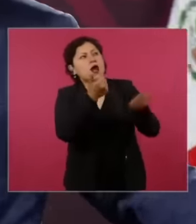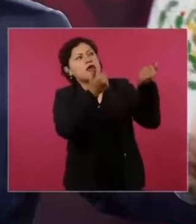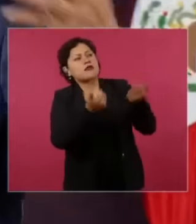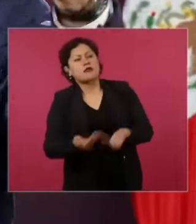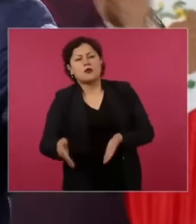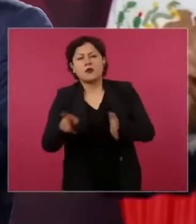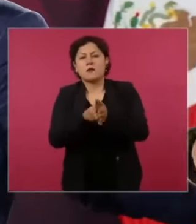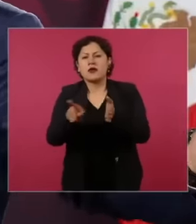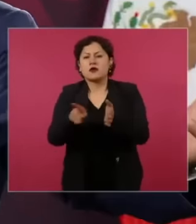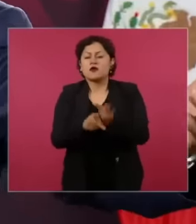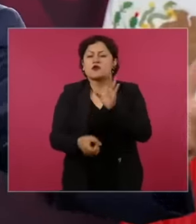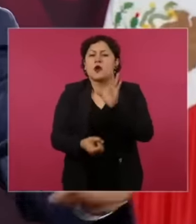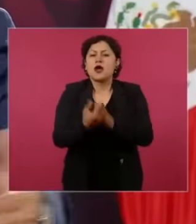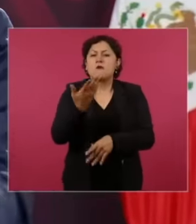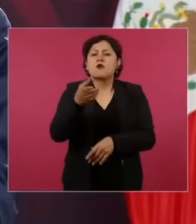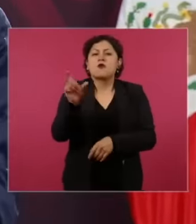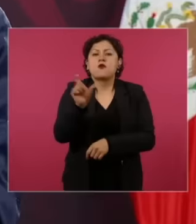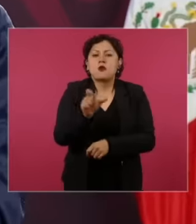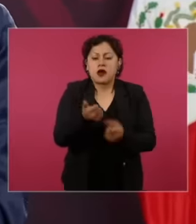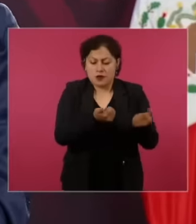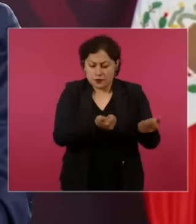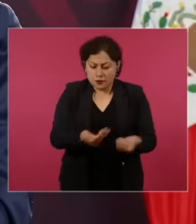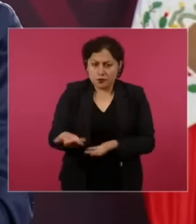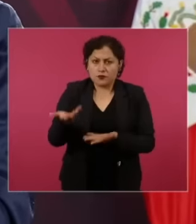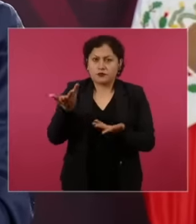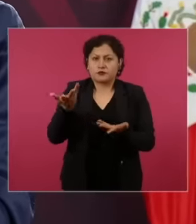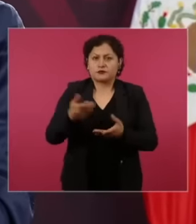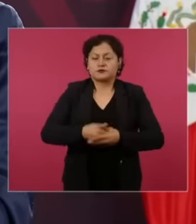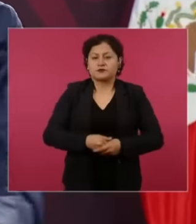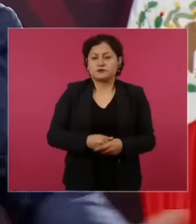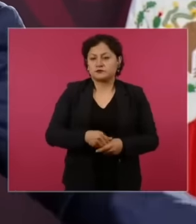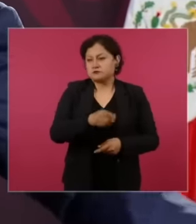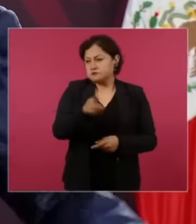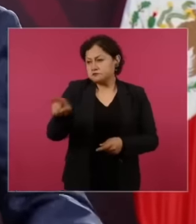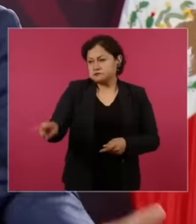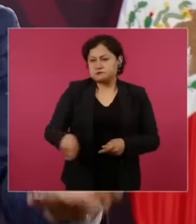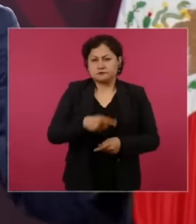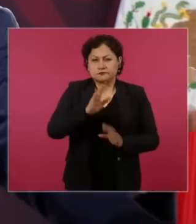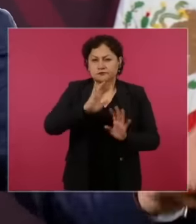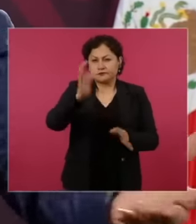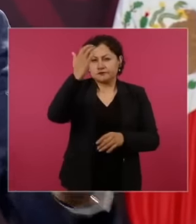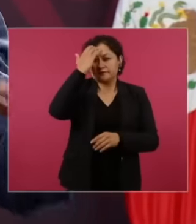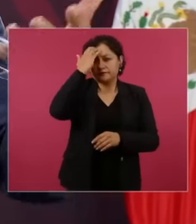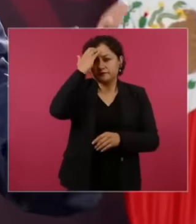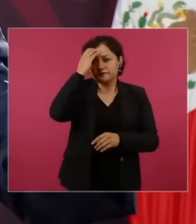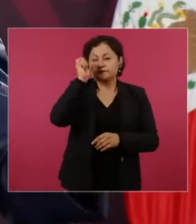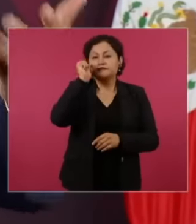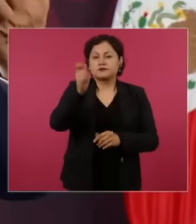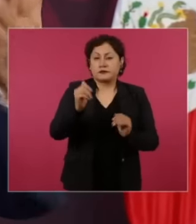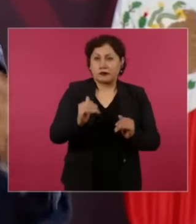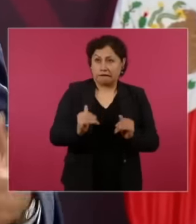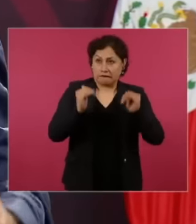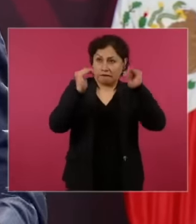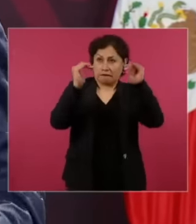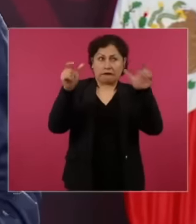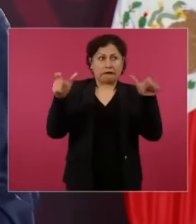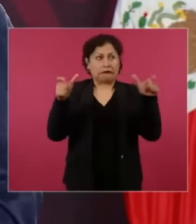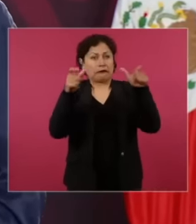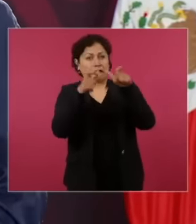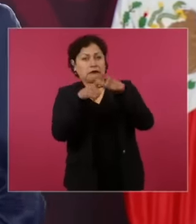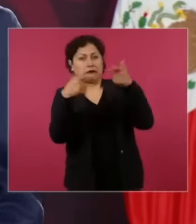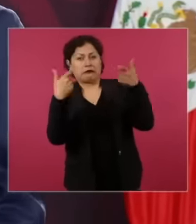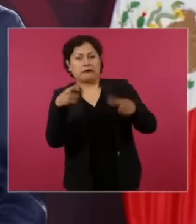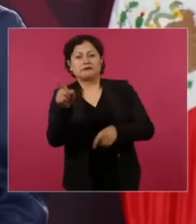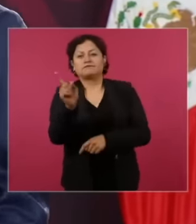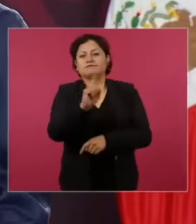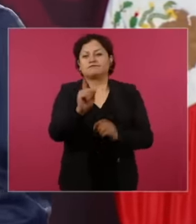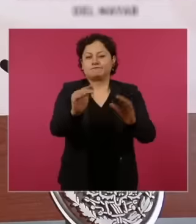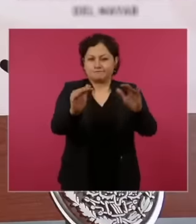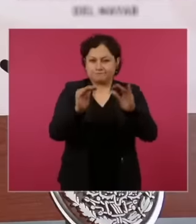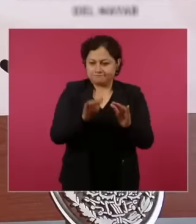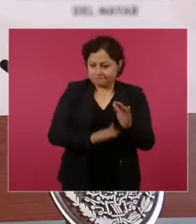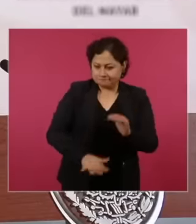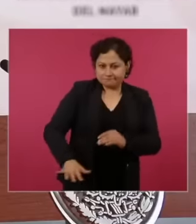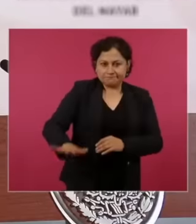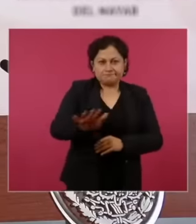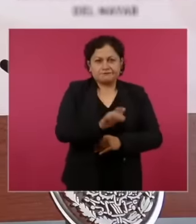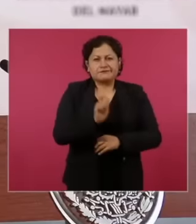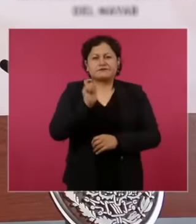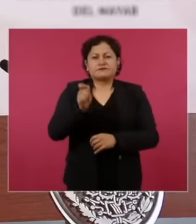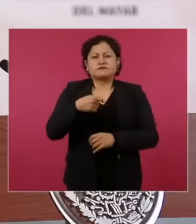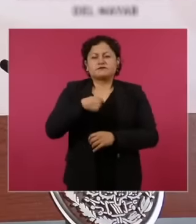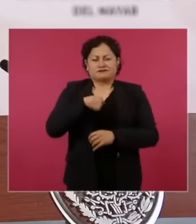new one arrives and down down down once we did a survey not once two or three times and